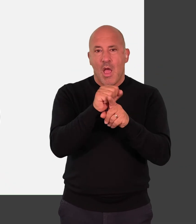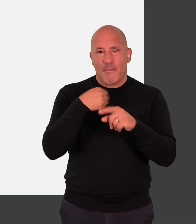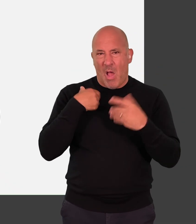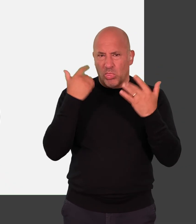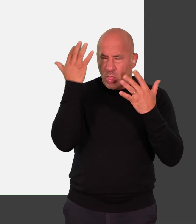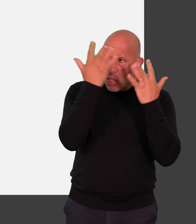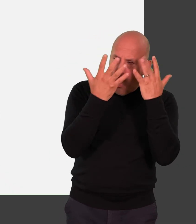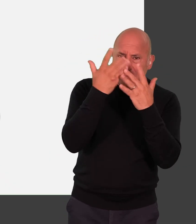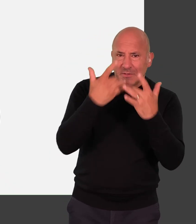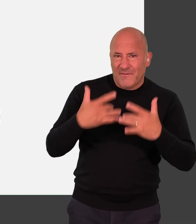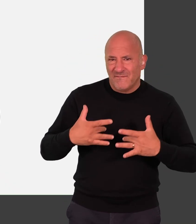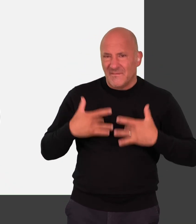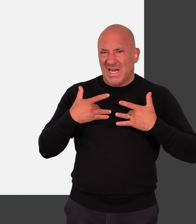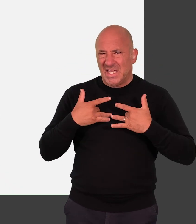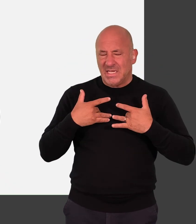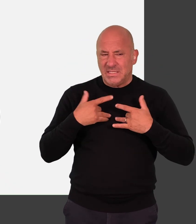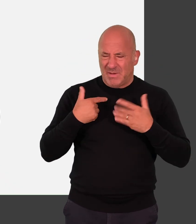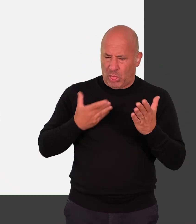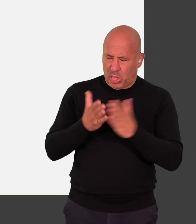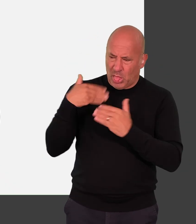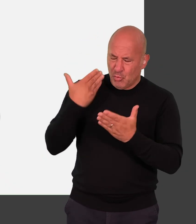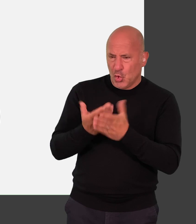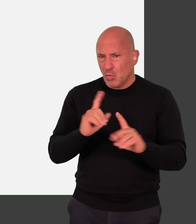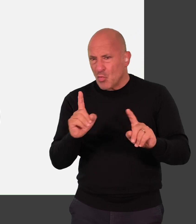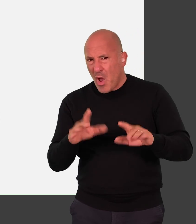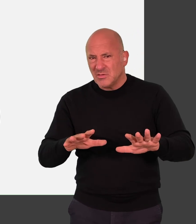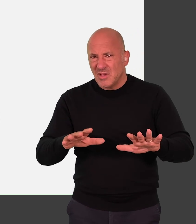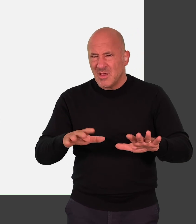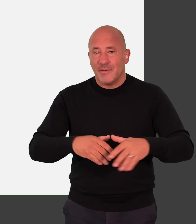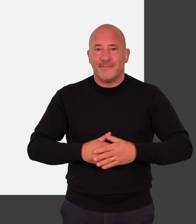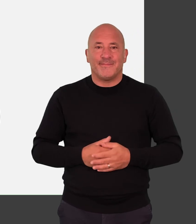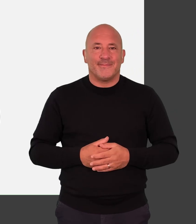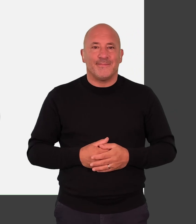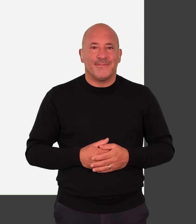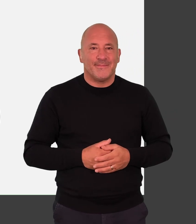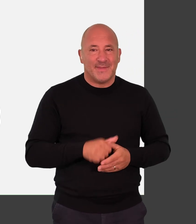thoughts and feelings that are part of what’s experienced.